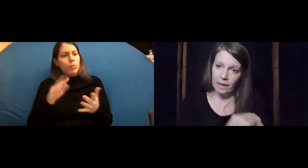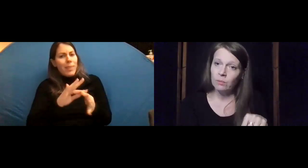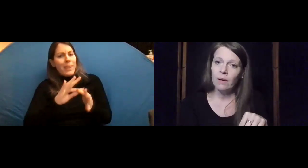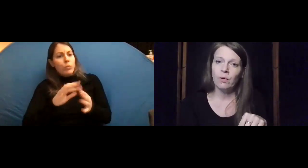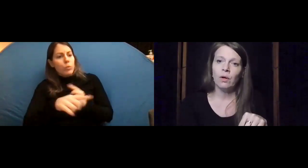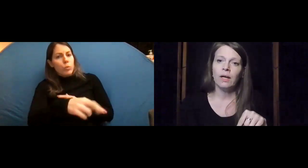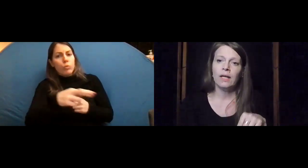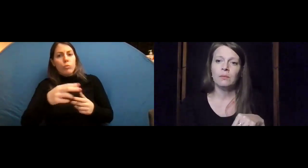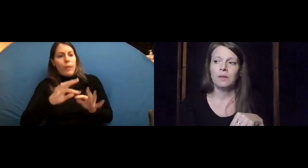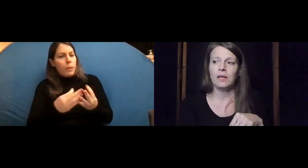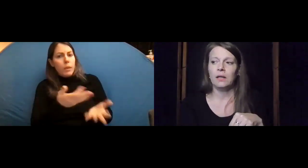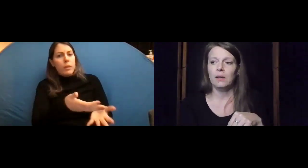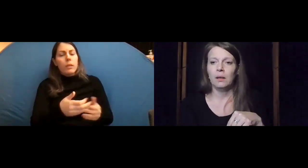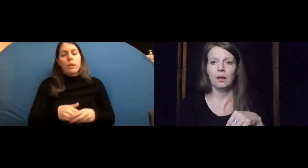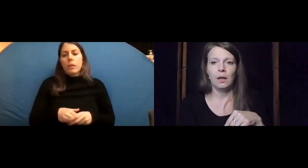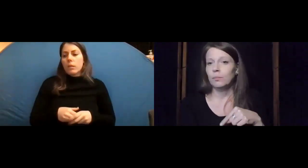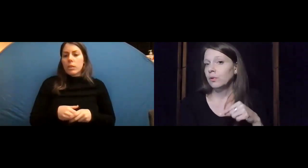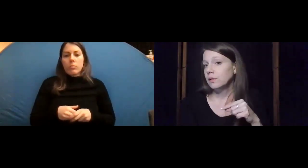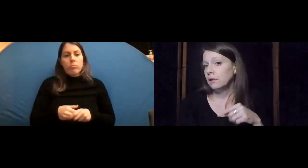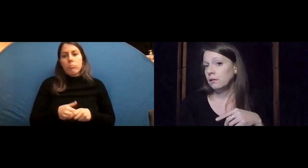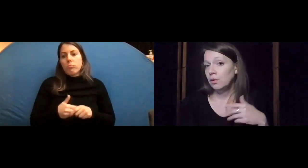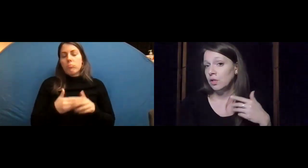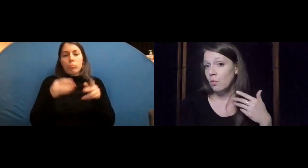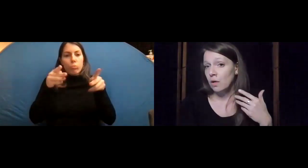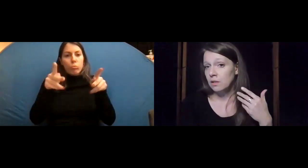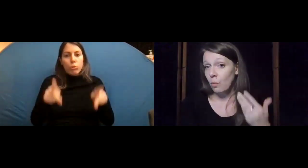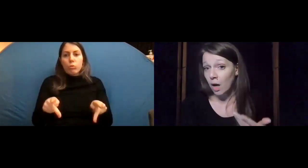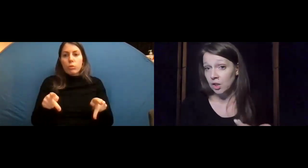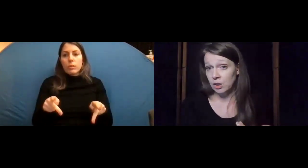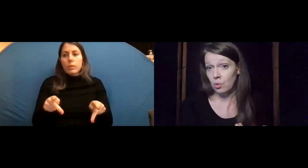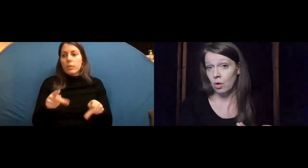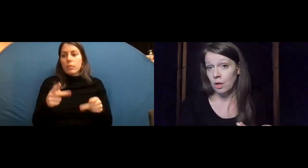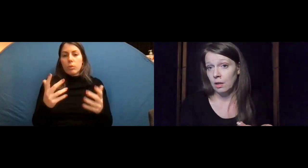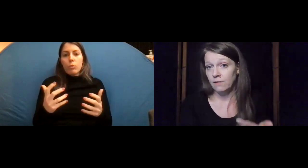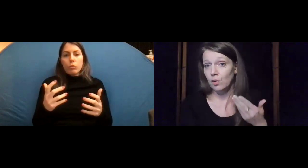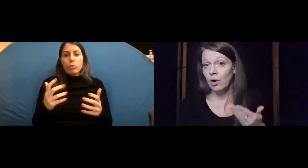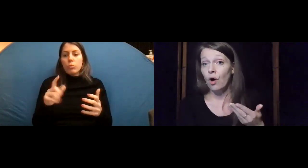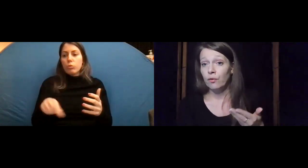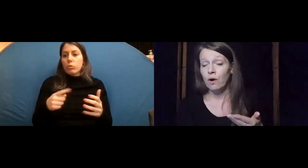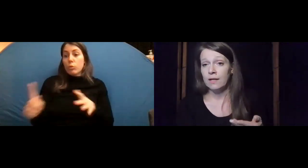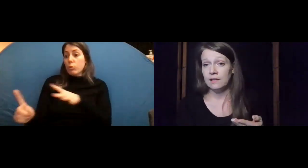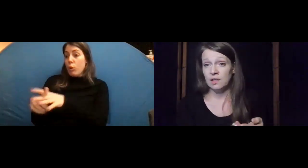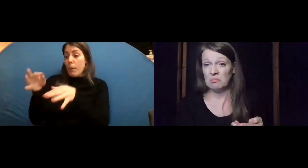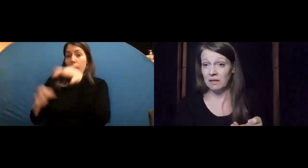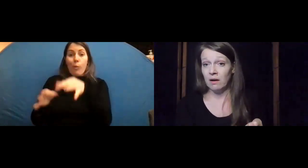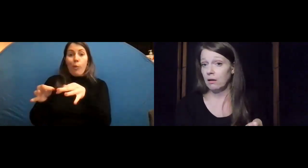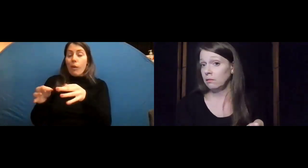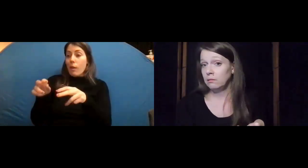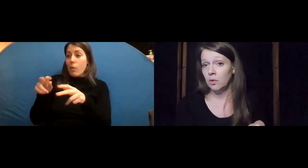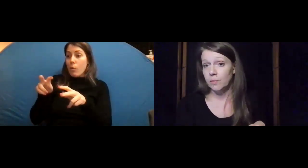the party of the case. It can be the family member, it can be a person who just wants to watch